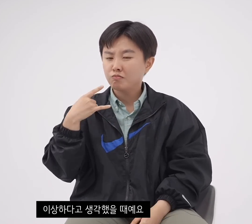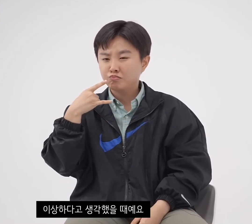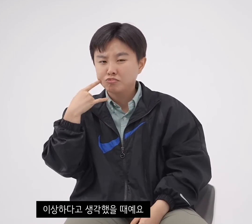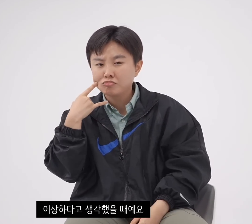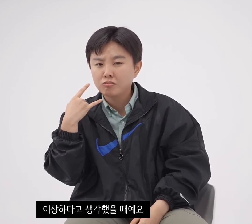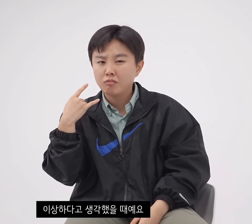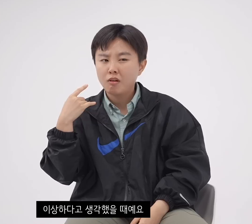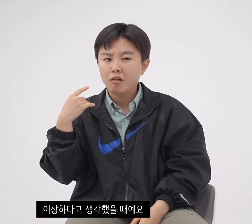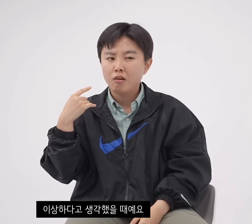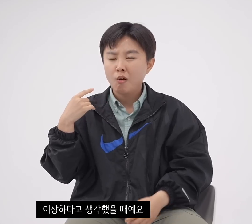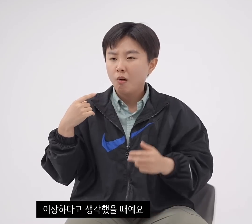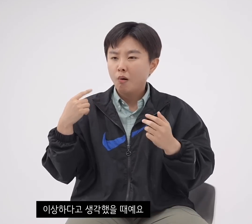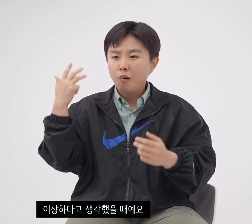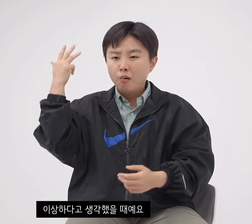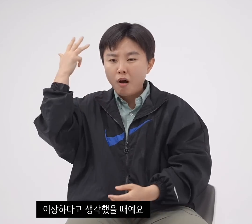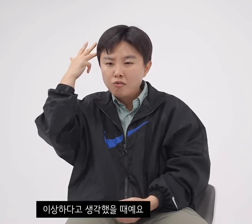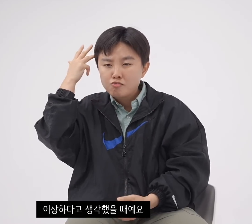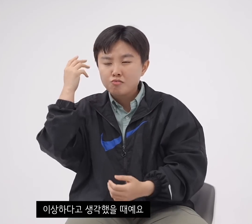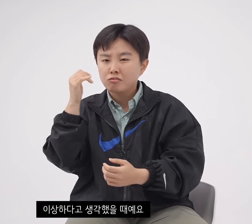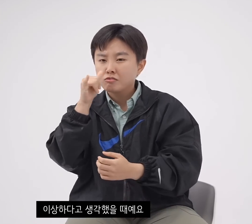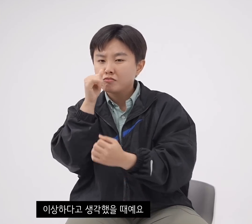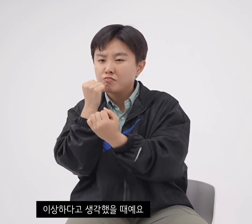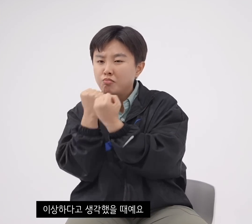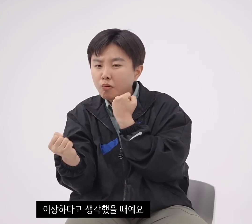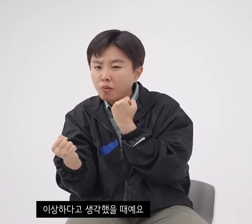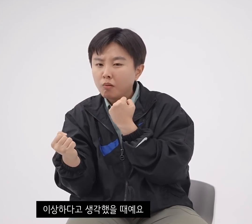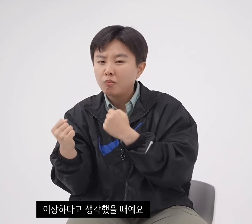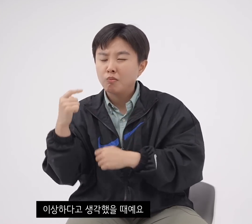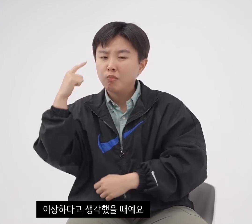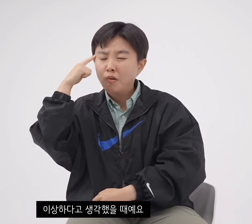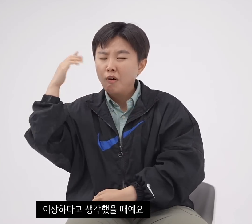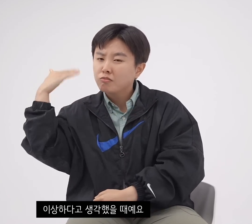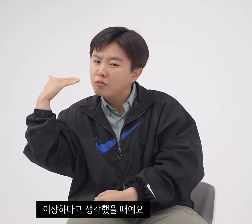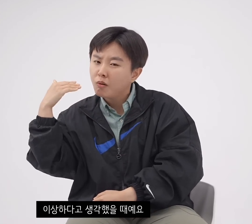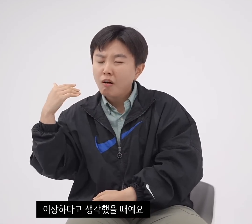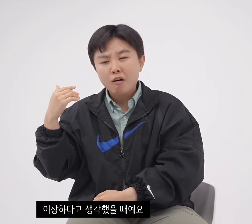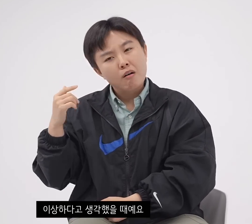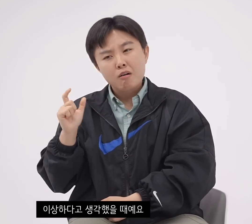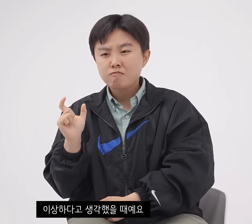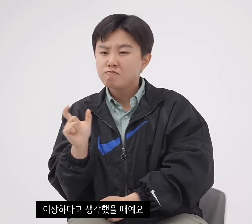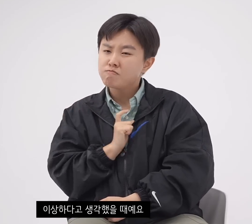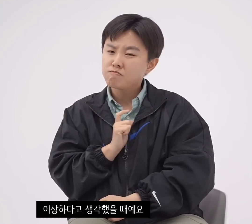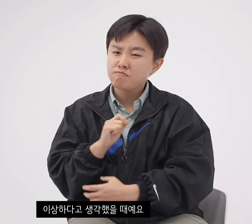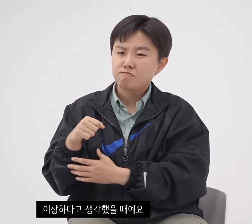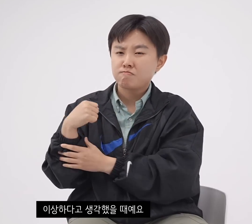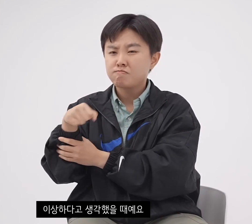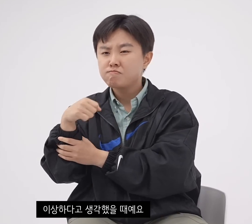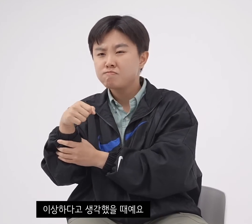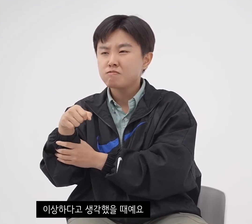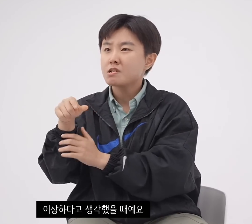I couldn't hear well even though I had a cochlear implant.